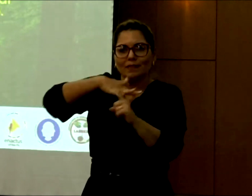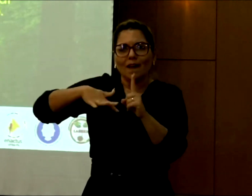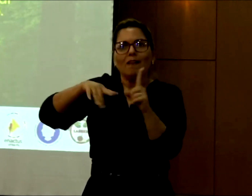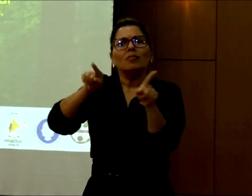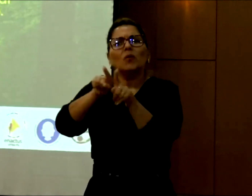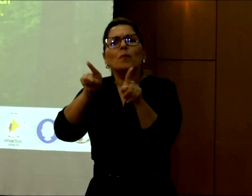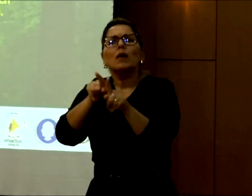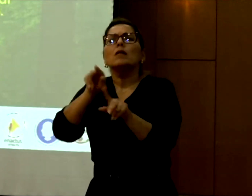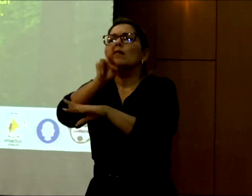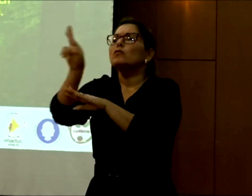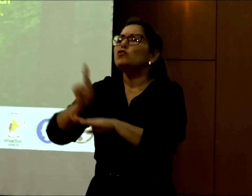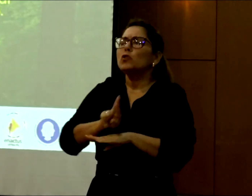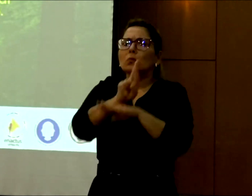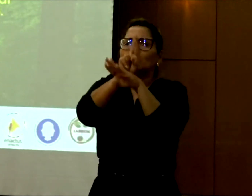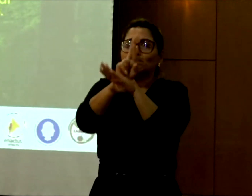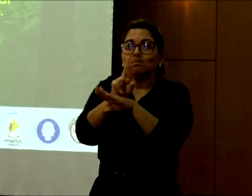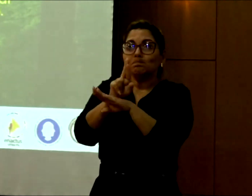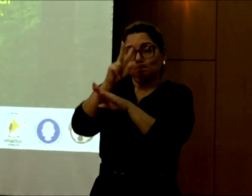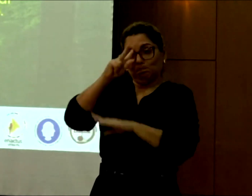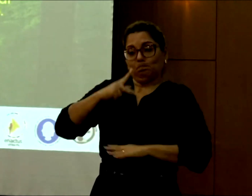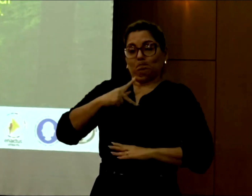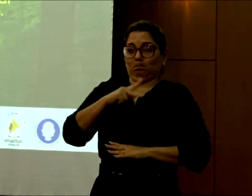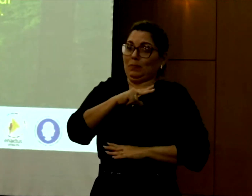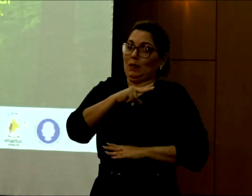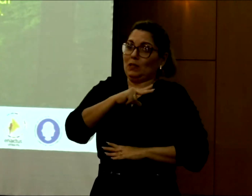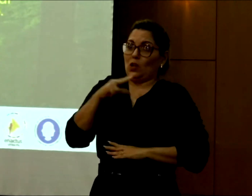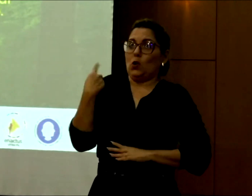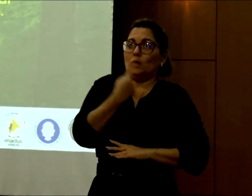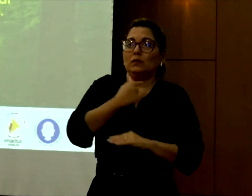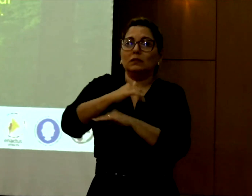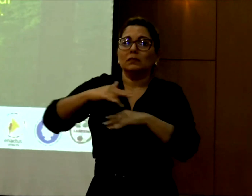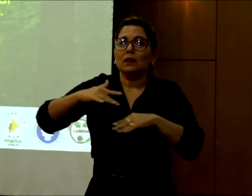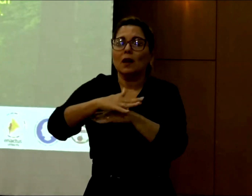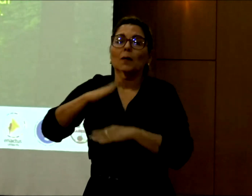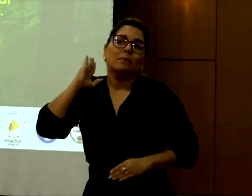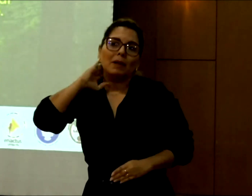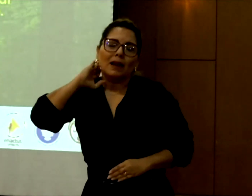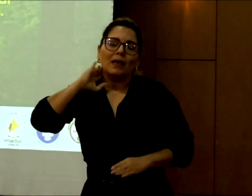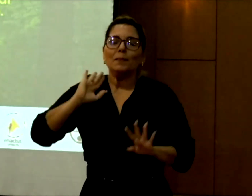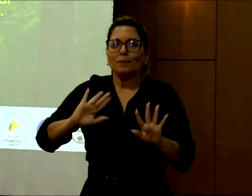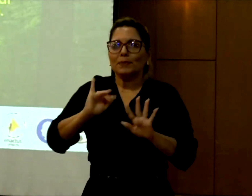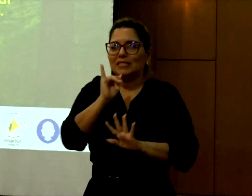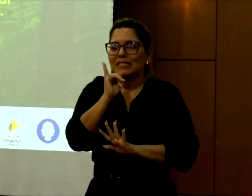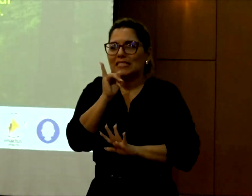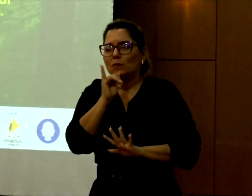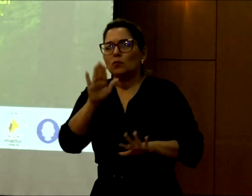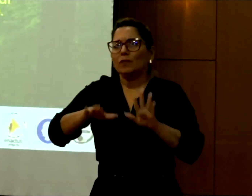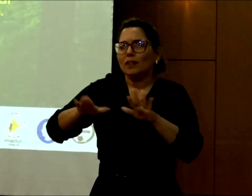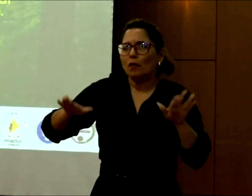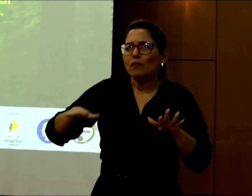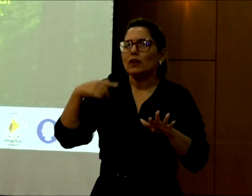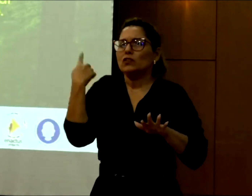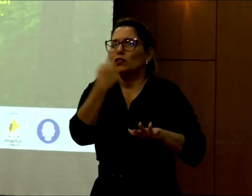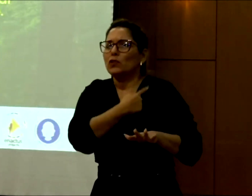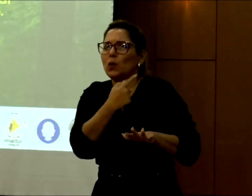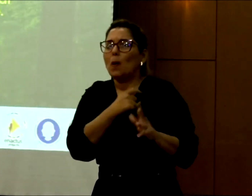, locally, particularly for our red city, let's say we could have a laboratory here, right,